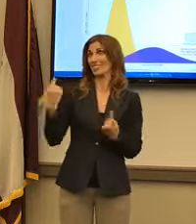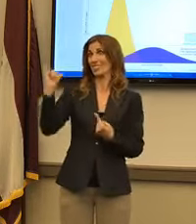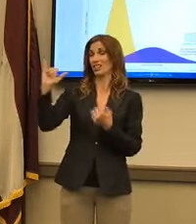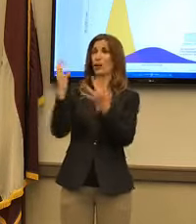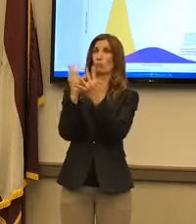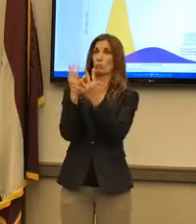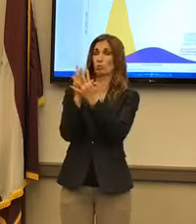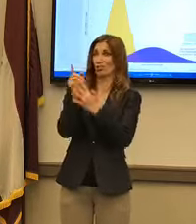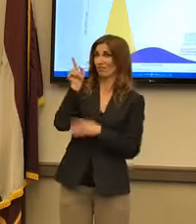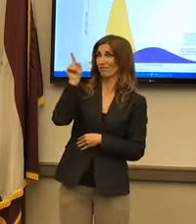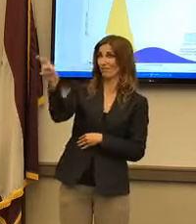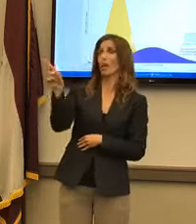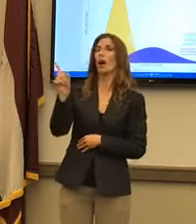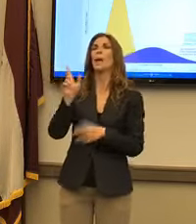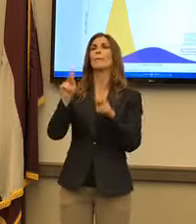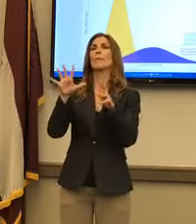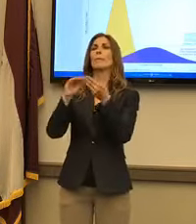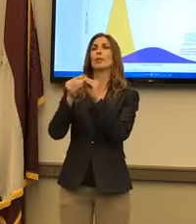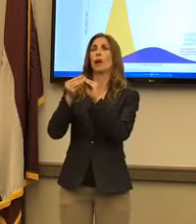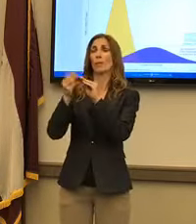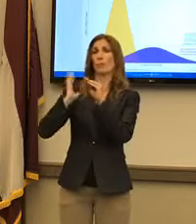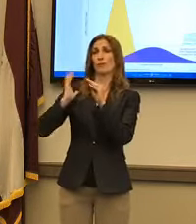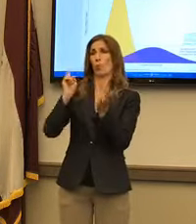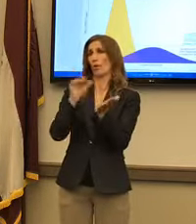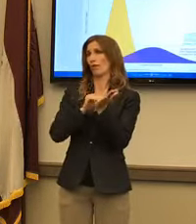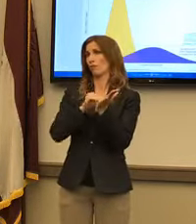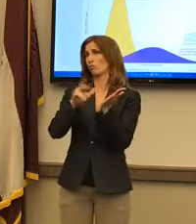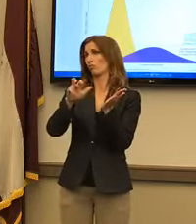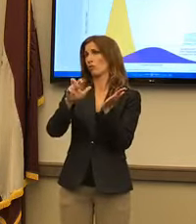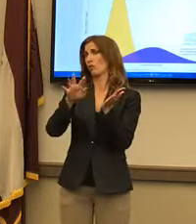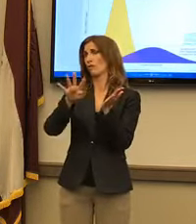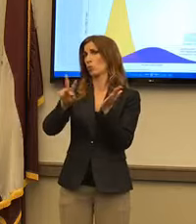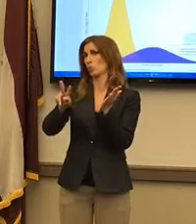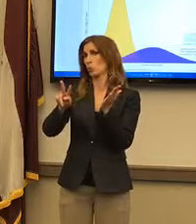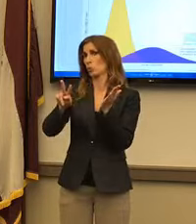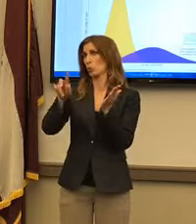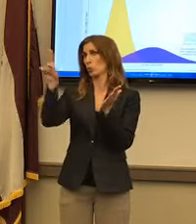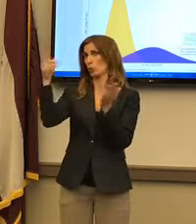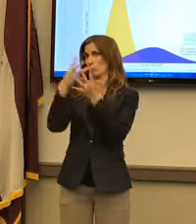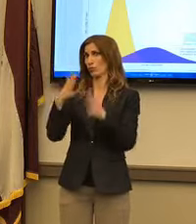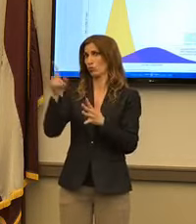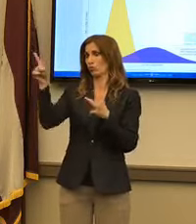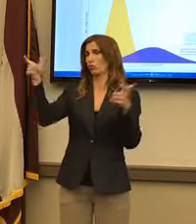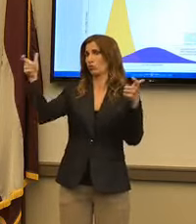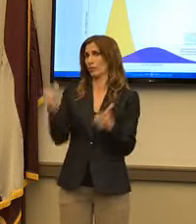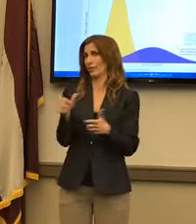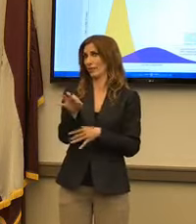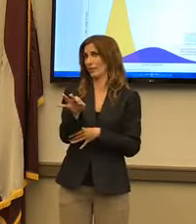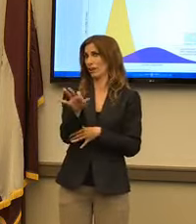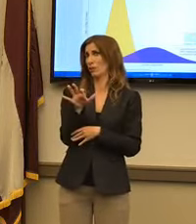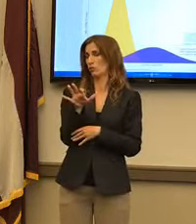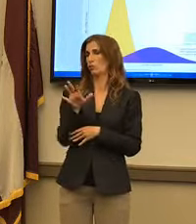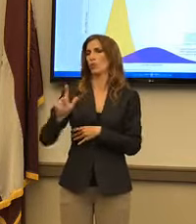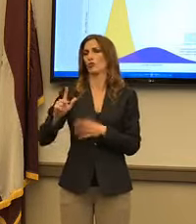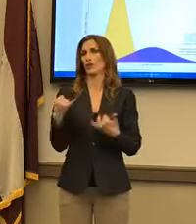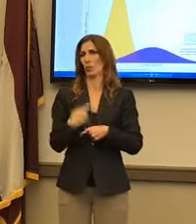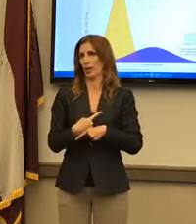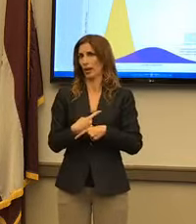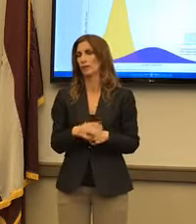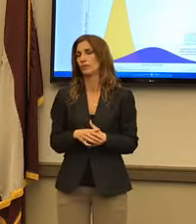County Correctional Facility has gone from 1342 to 923 today which is a net